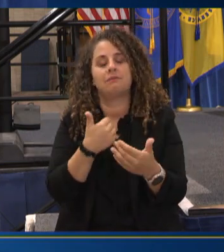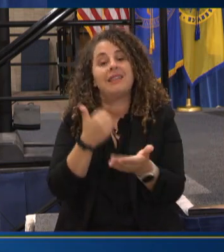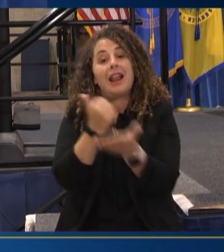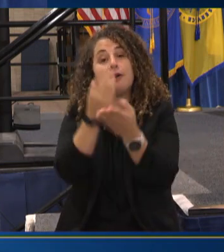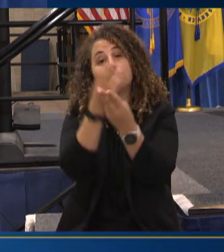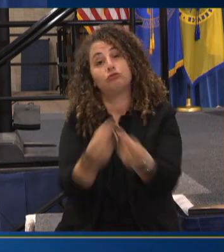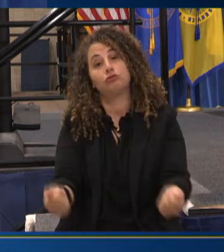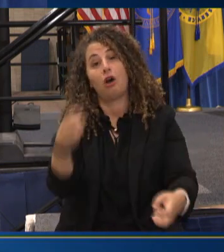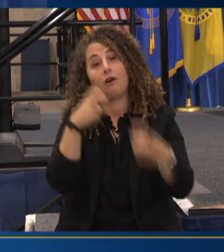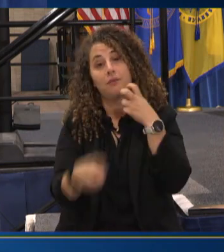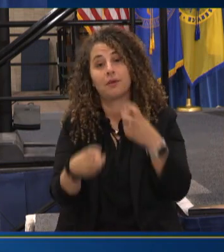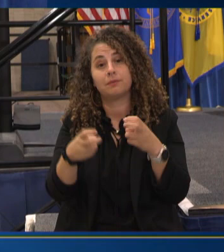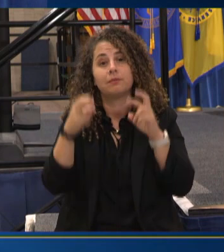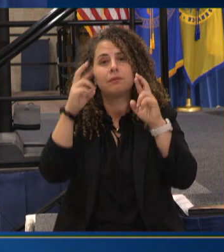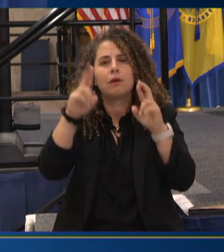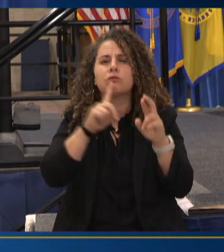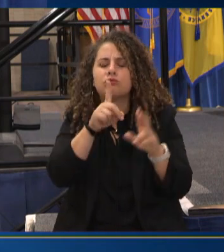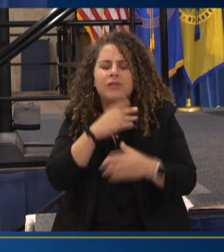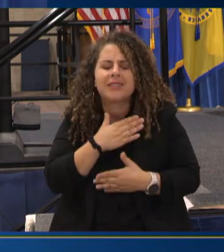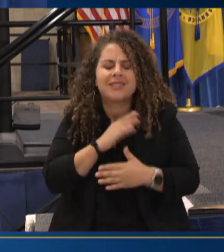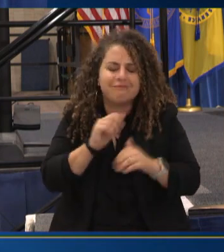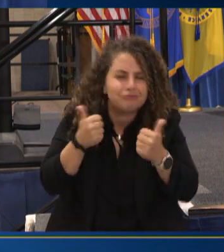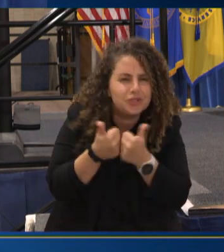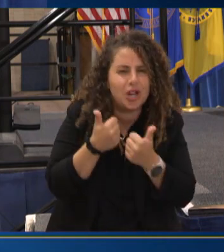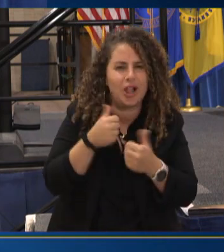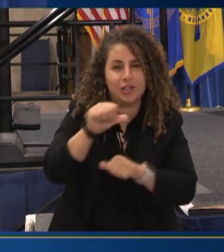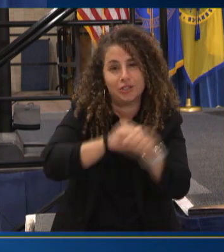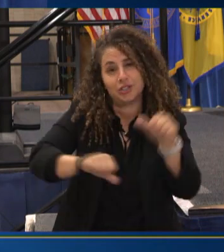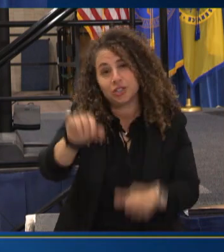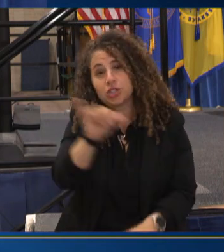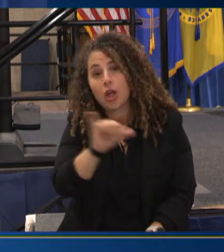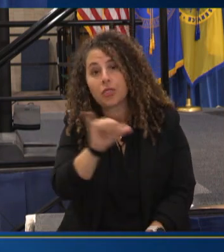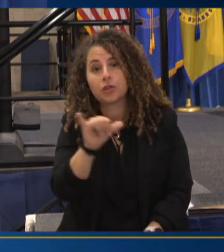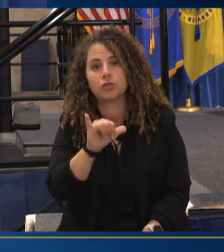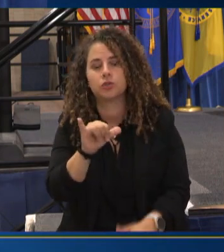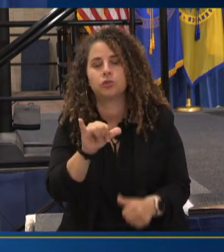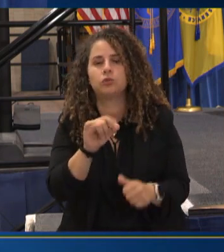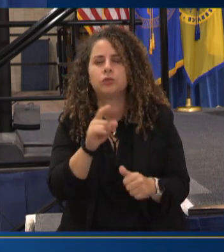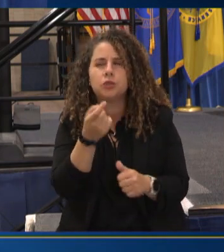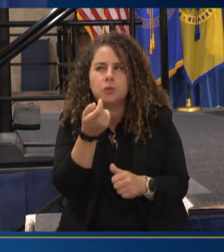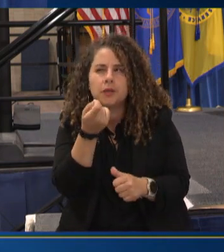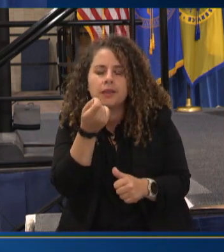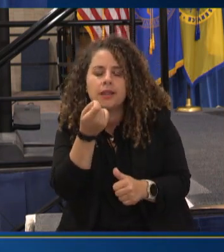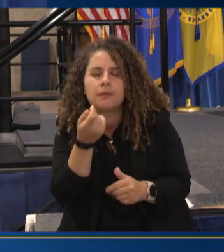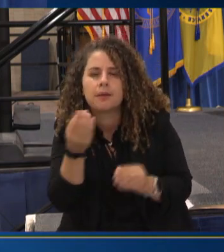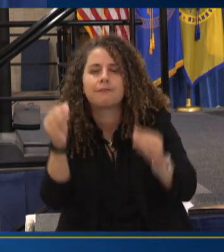And I hope we really challenge each other, too, to do a little bit more than what we